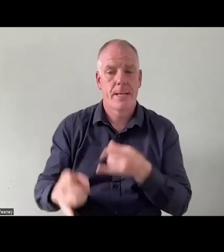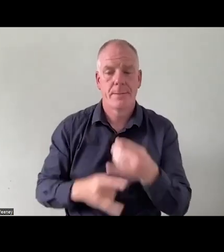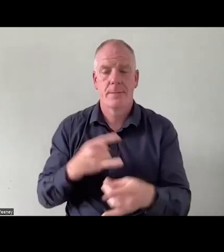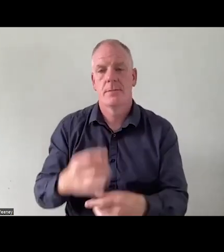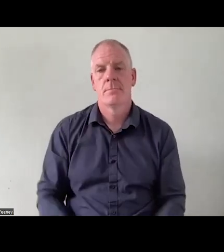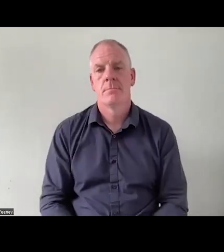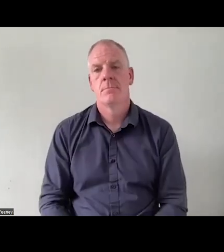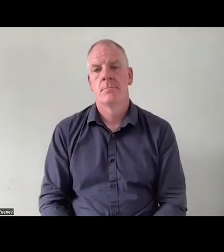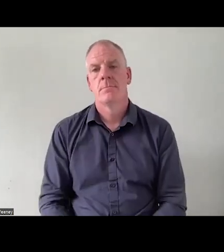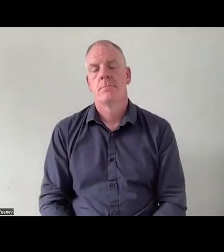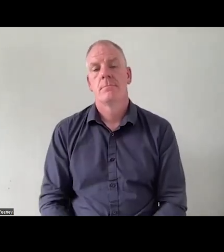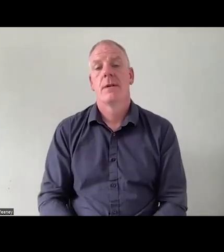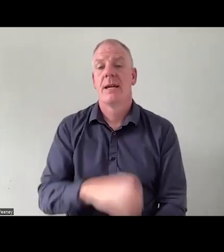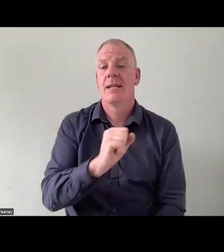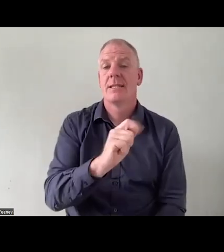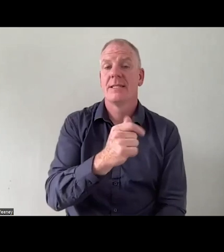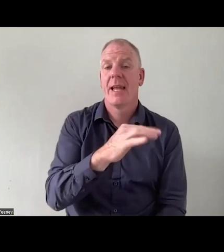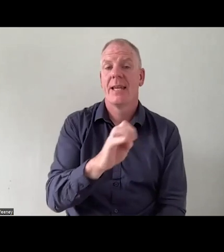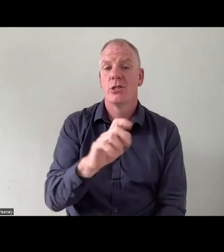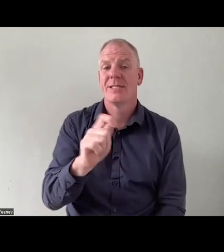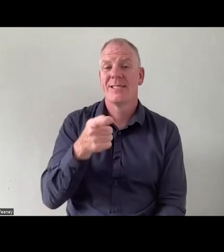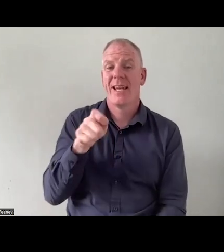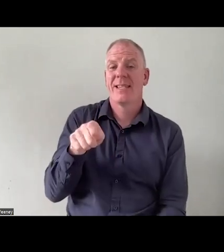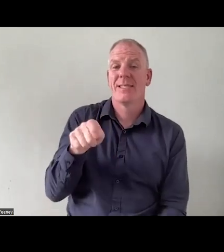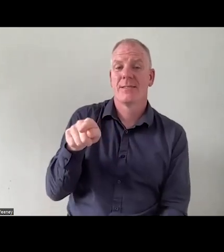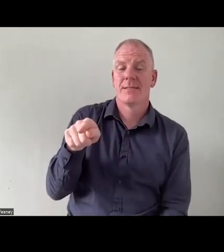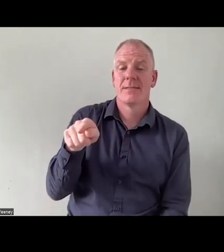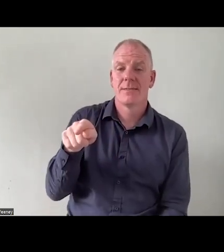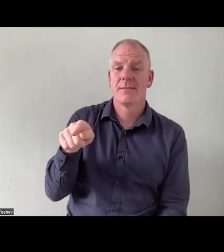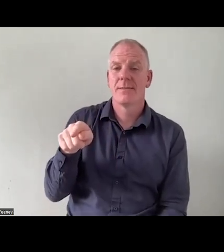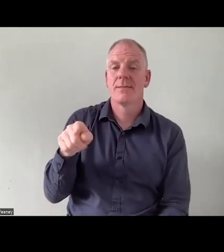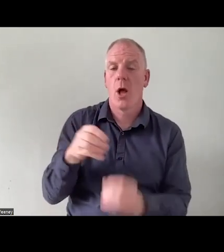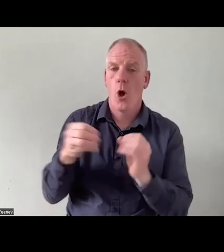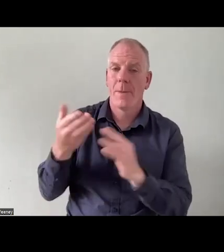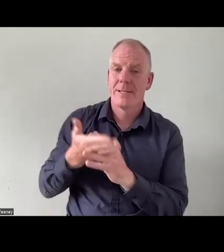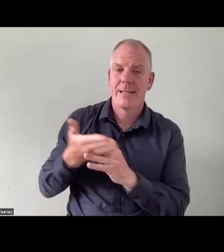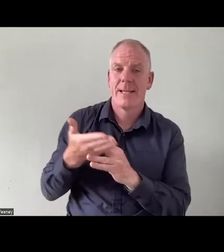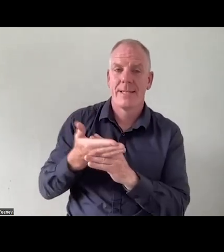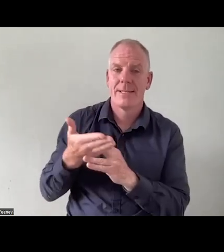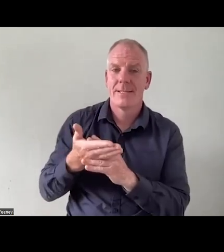and Stagetext very much being an open access organisation.